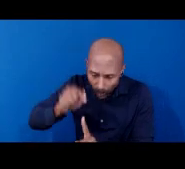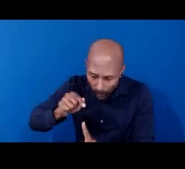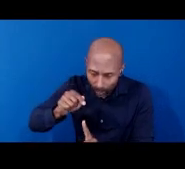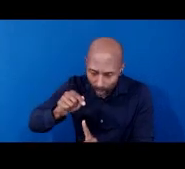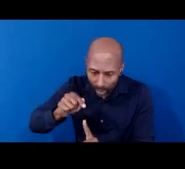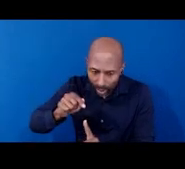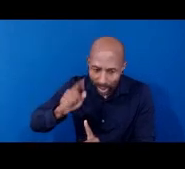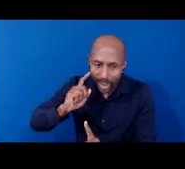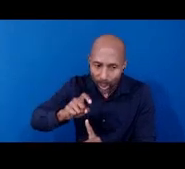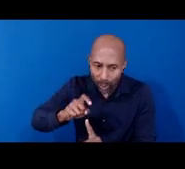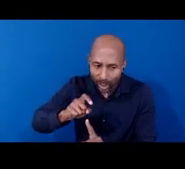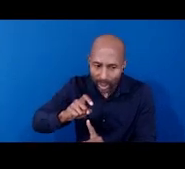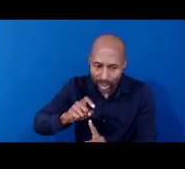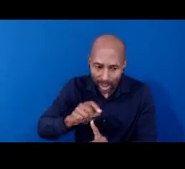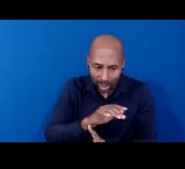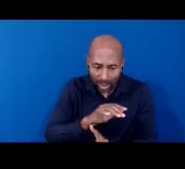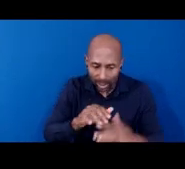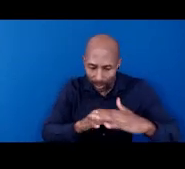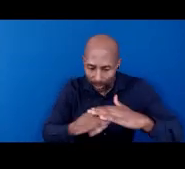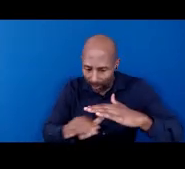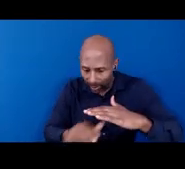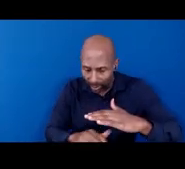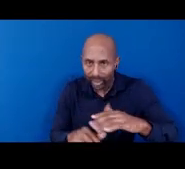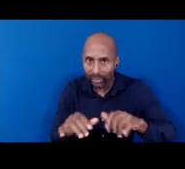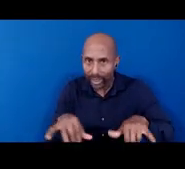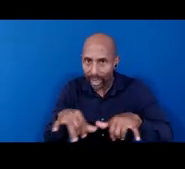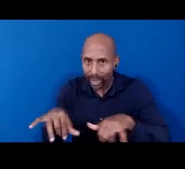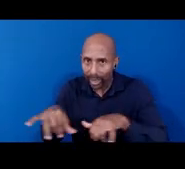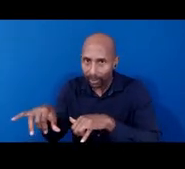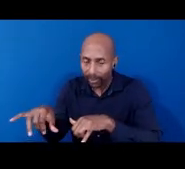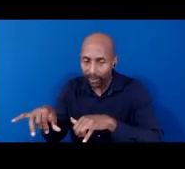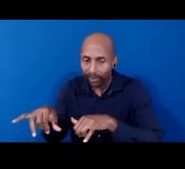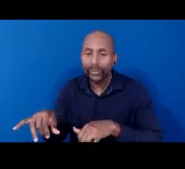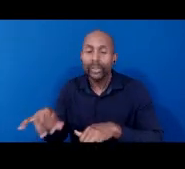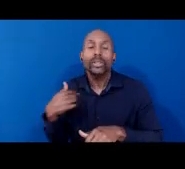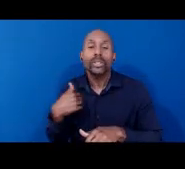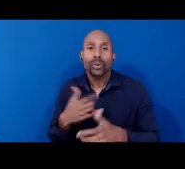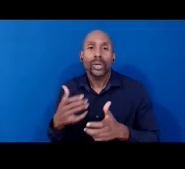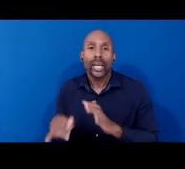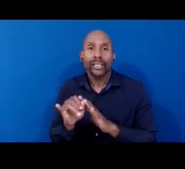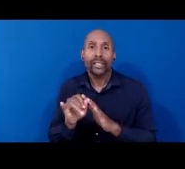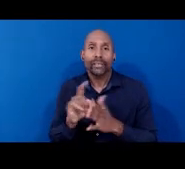And so we were able to kind of codify these challenges and a document next slide.